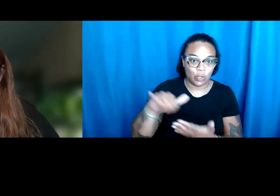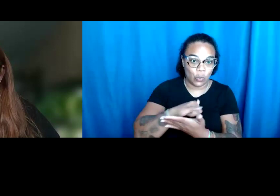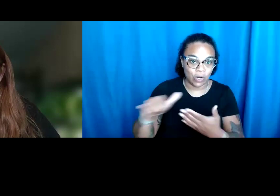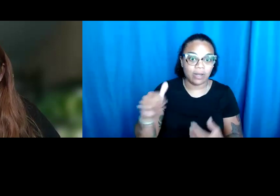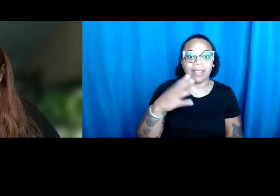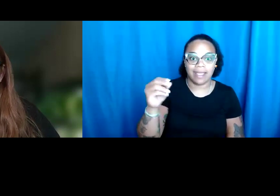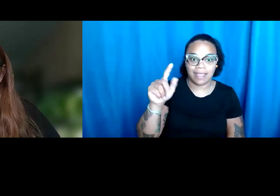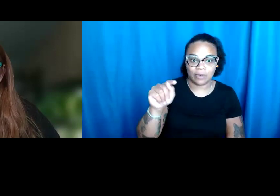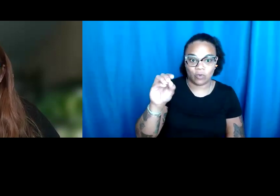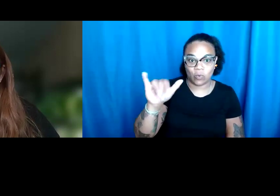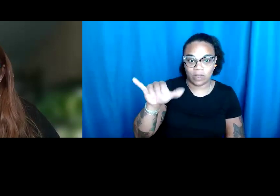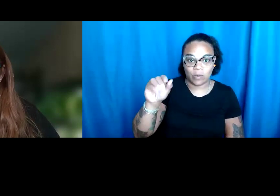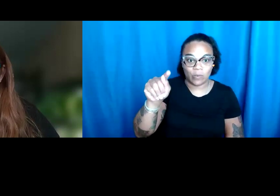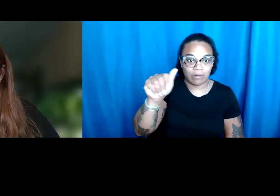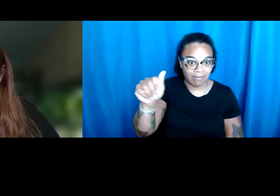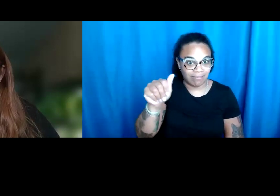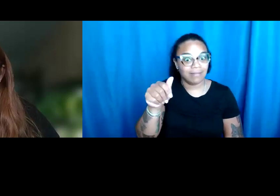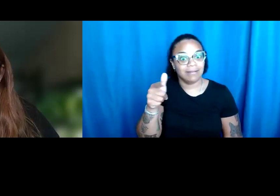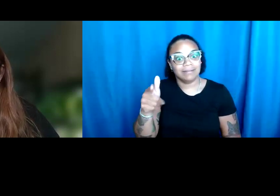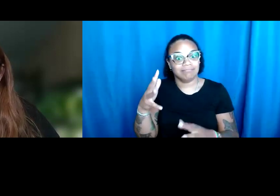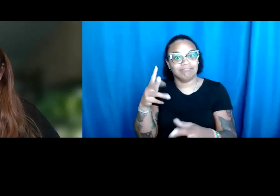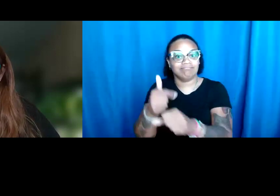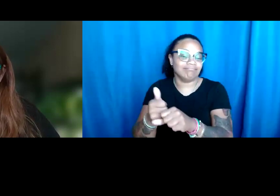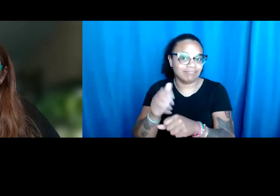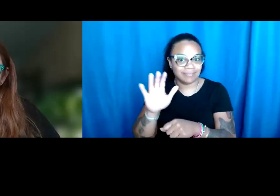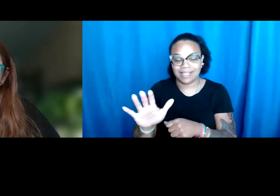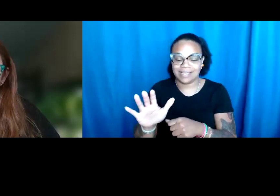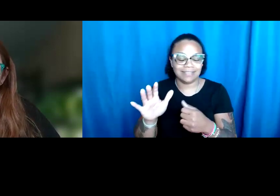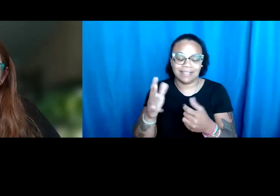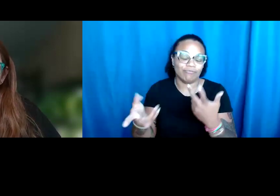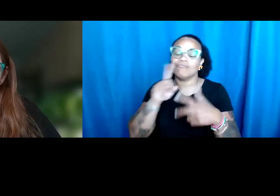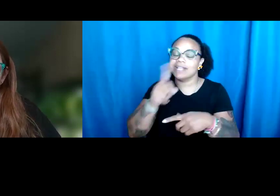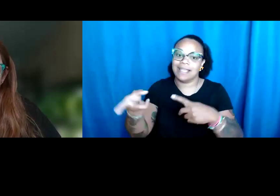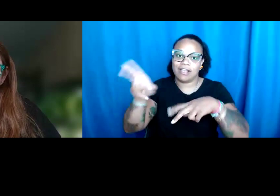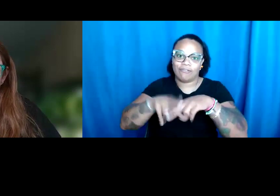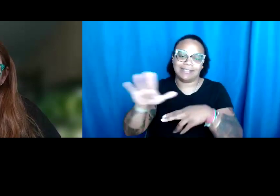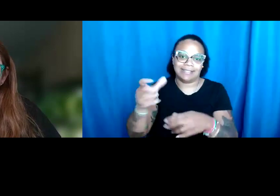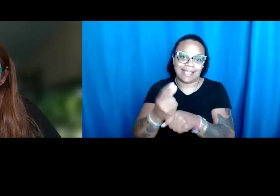is bringing him up in his annual revenue fairly significantly.